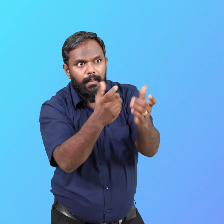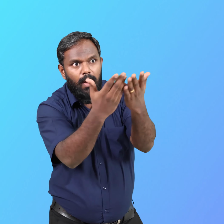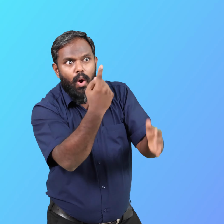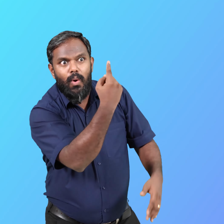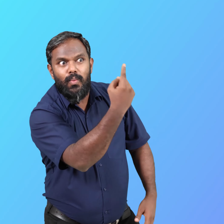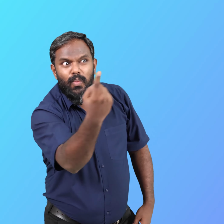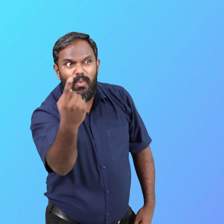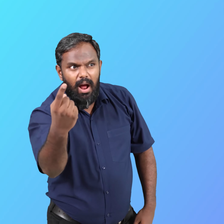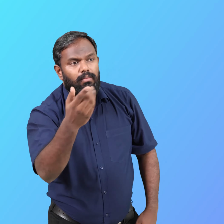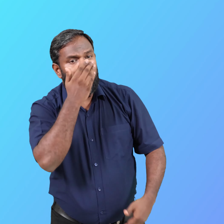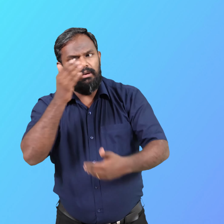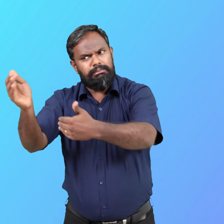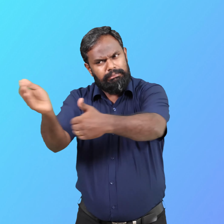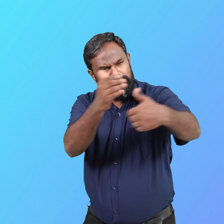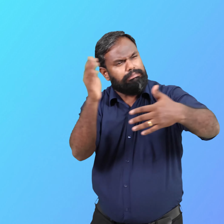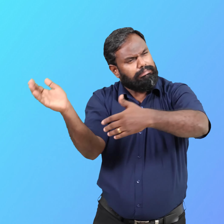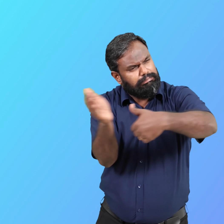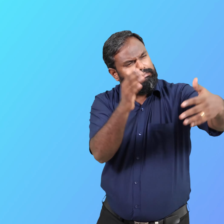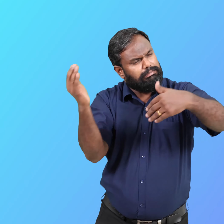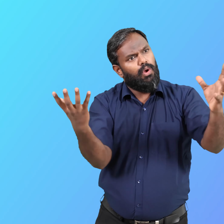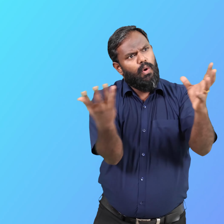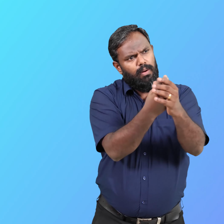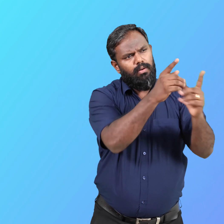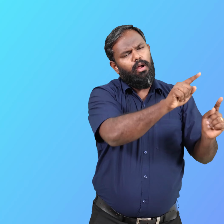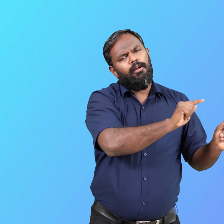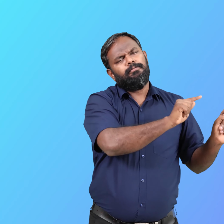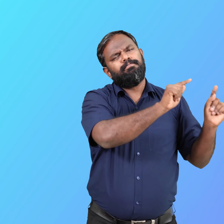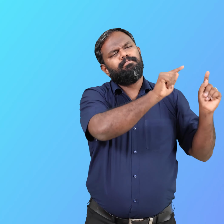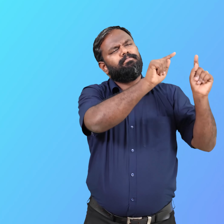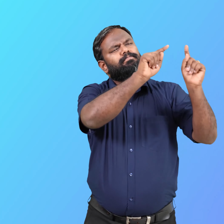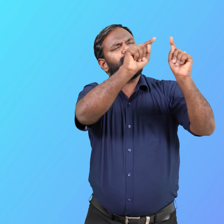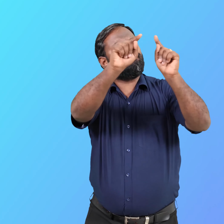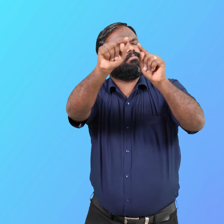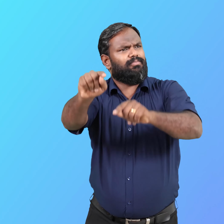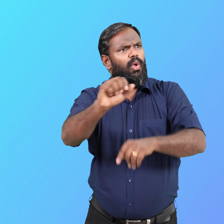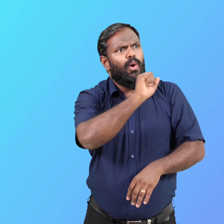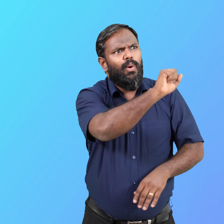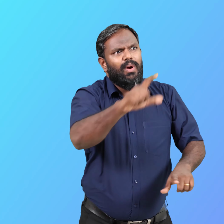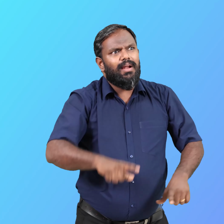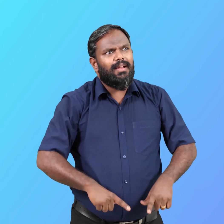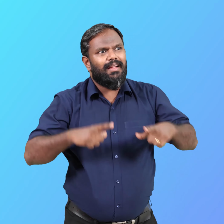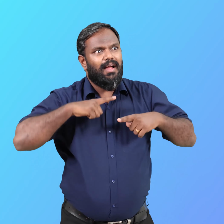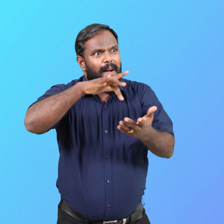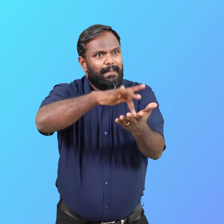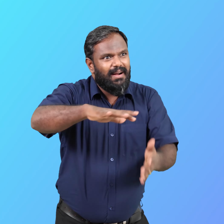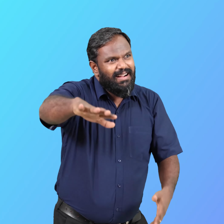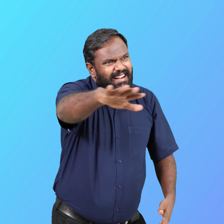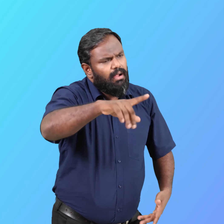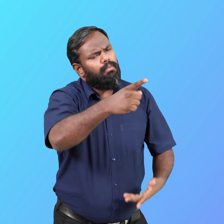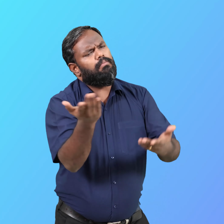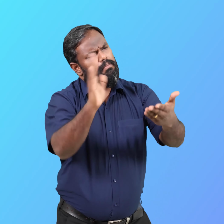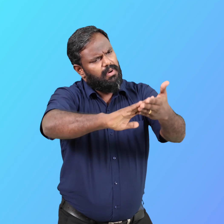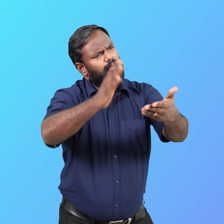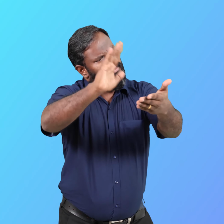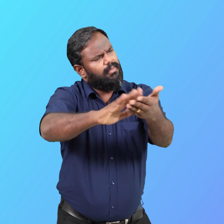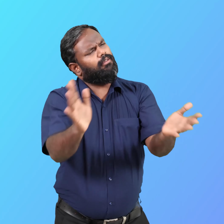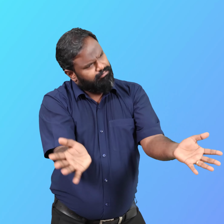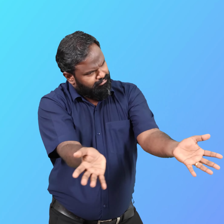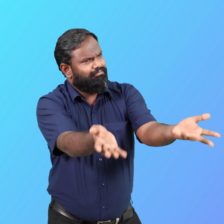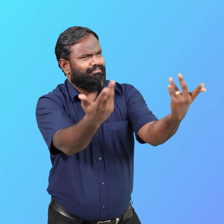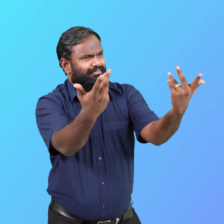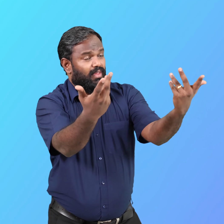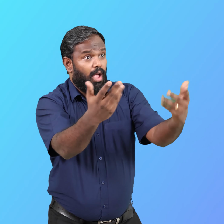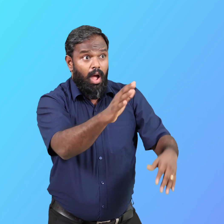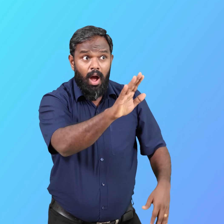Each of you should take one of the young women from the city of Shiloh. Take them to the land of Benjamin and marry them.